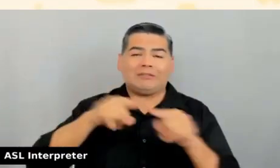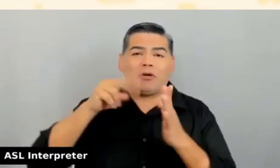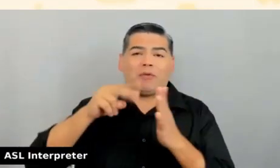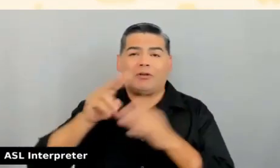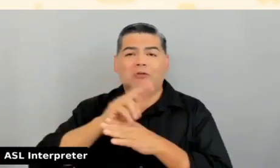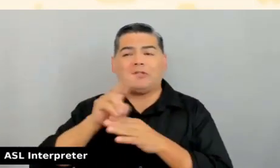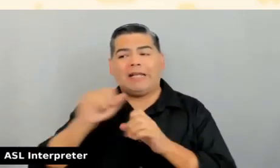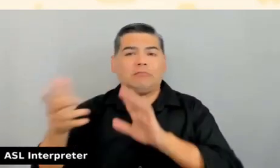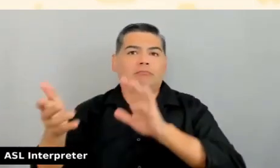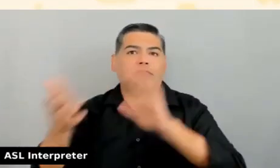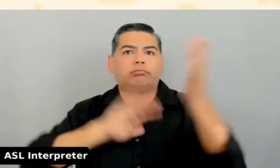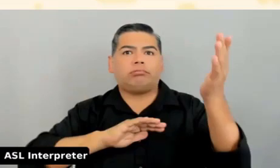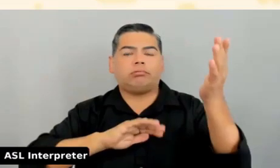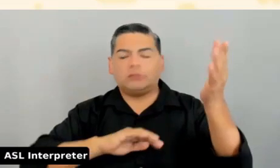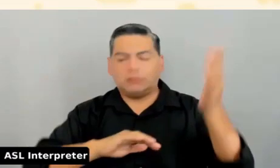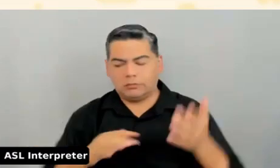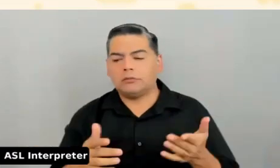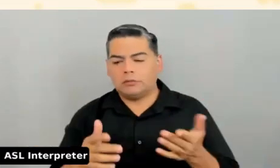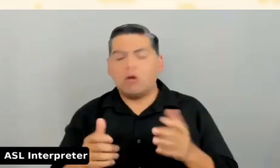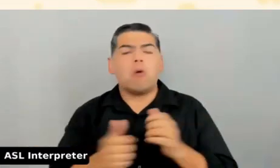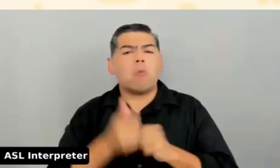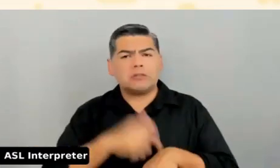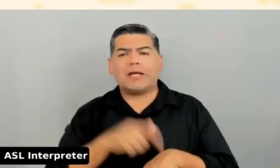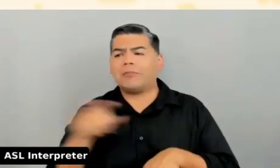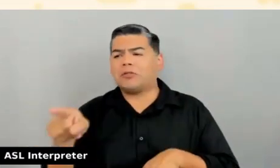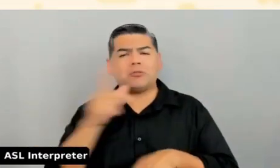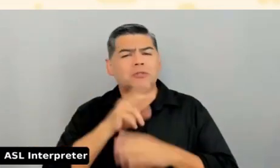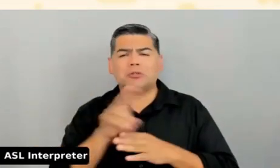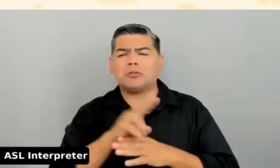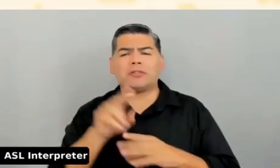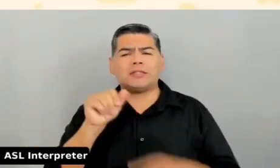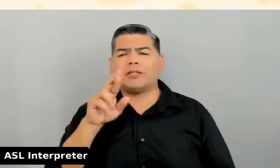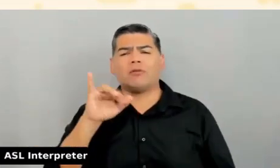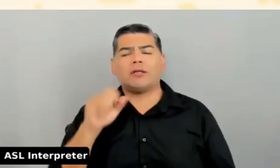And most of the time with theme content, you should not be using Aria except for